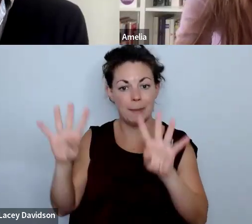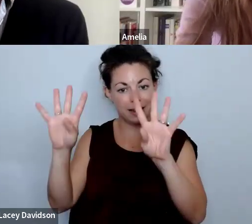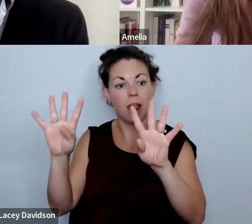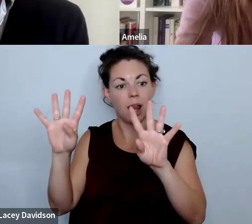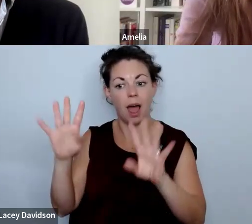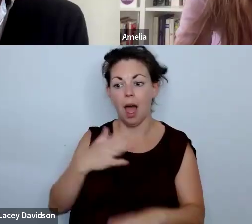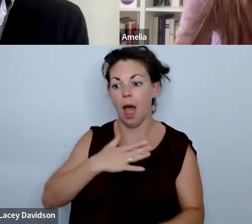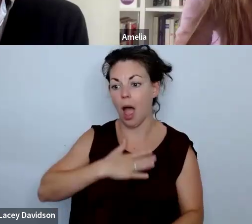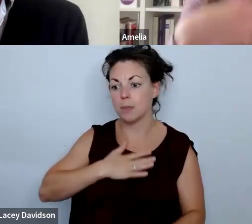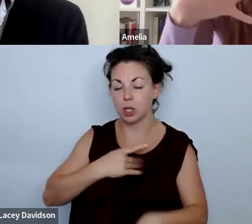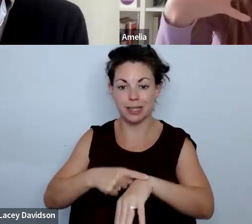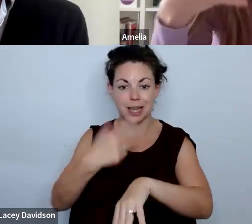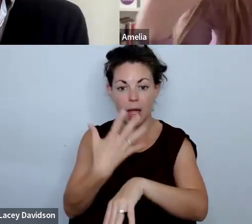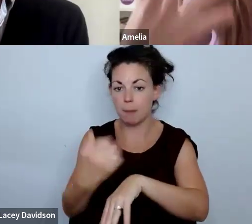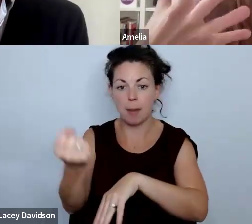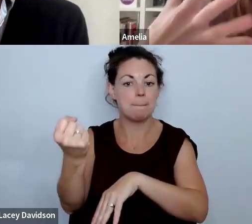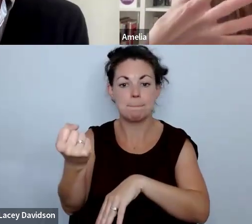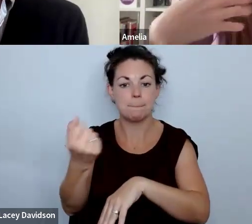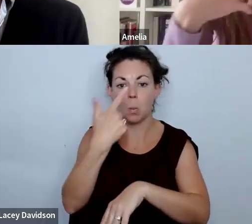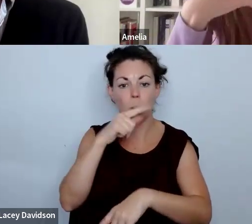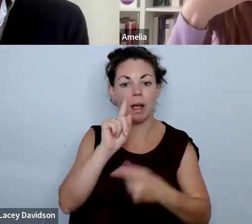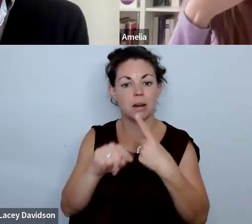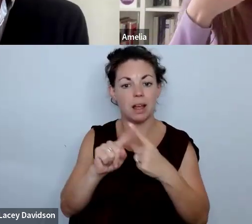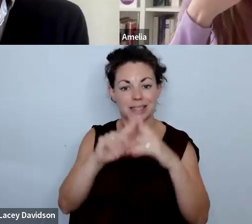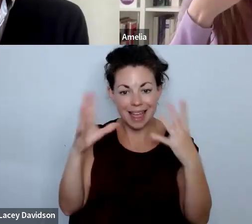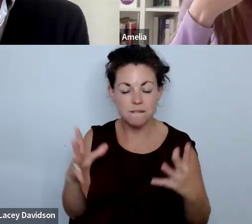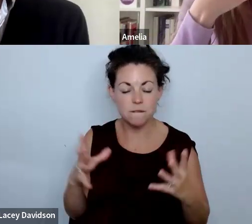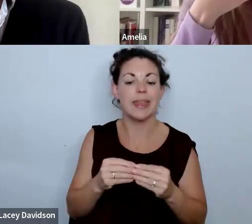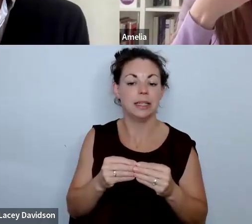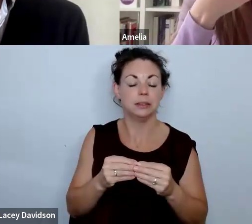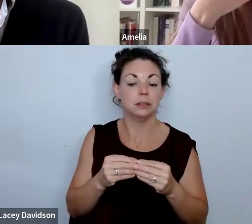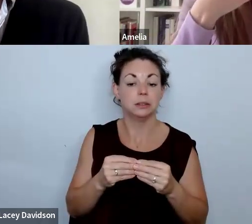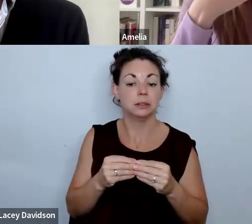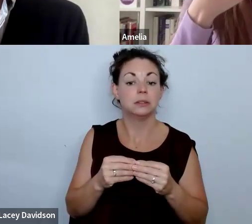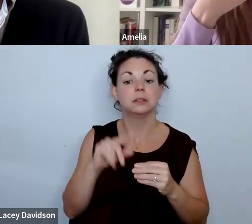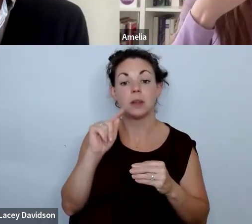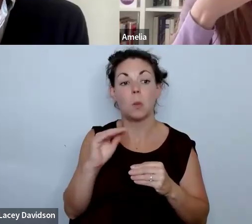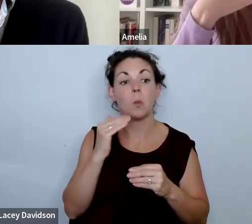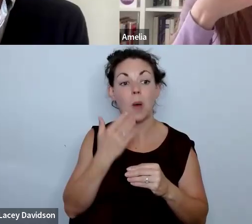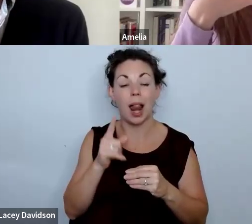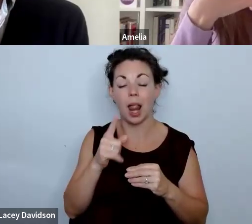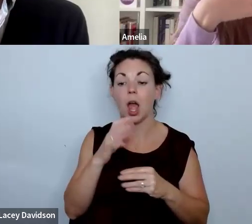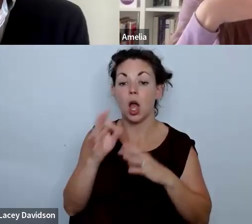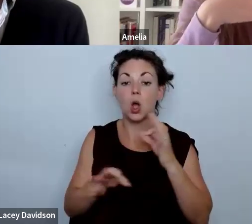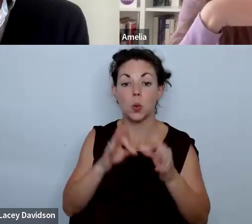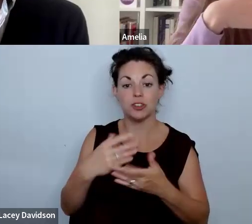have any kind of if they feel they can answer any of them, we will then send out their answers in an email. So hopefully, if you've asked your,